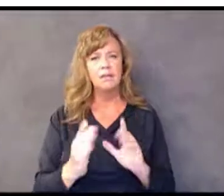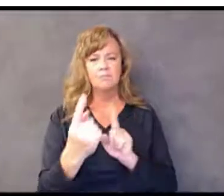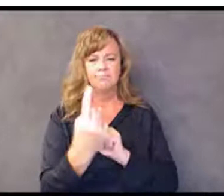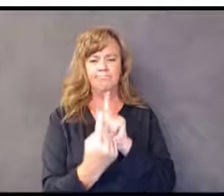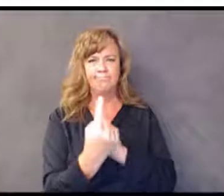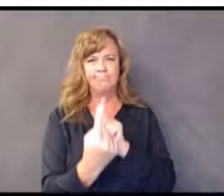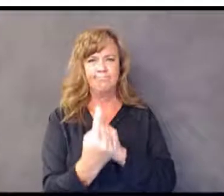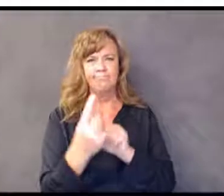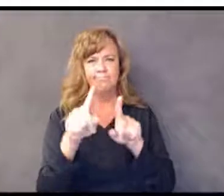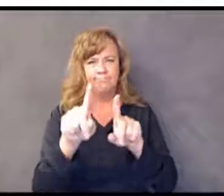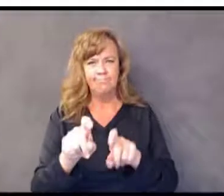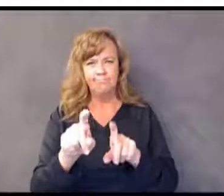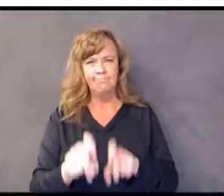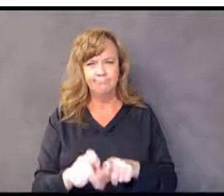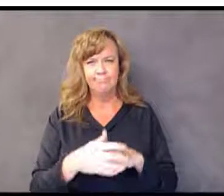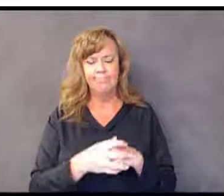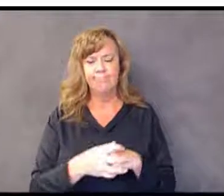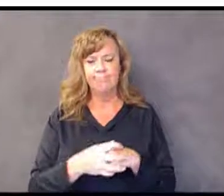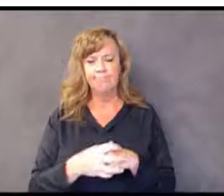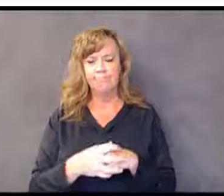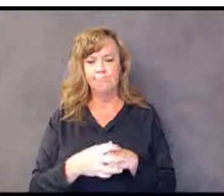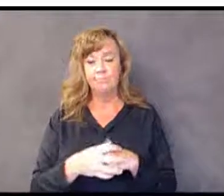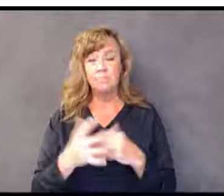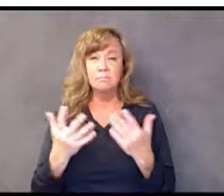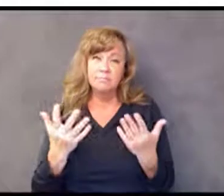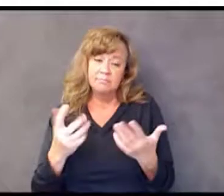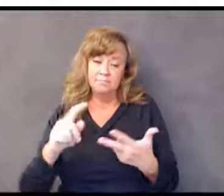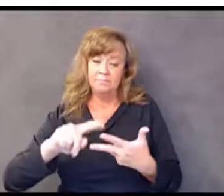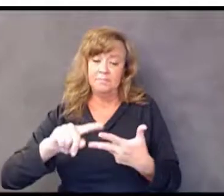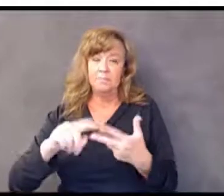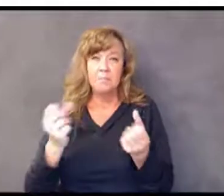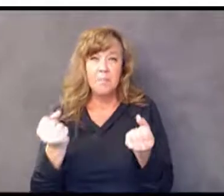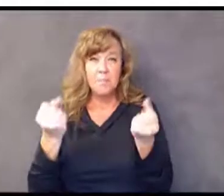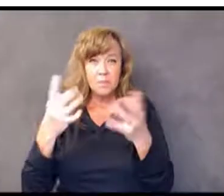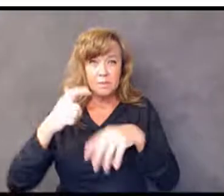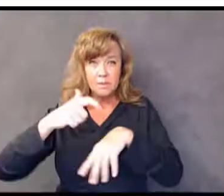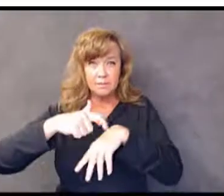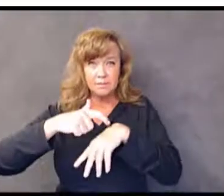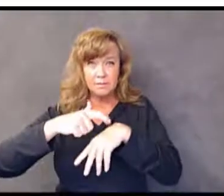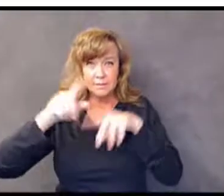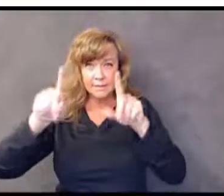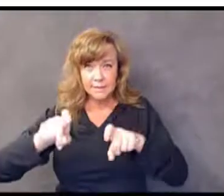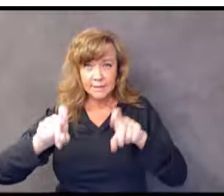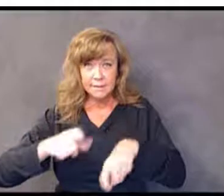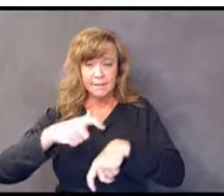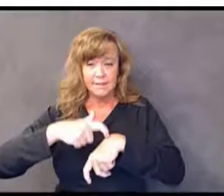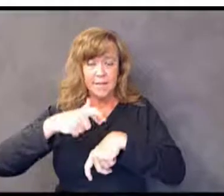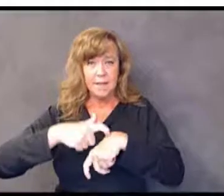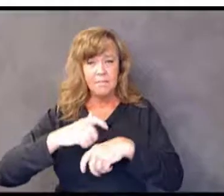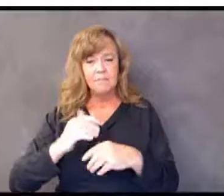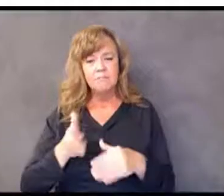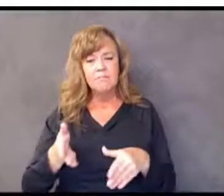hearing. Multiple test sessions as a designated support allows the proctor to administer the IRI subtests